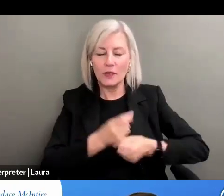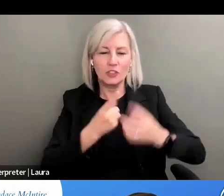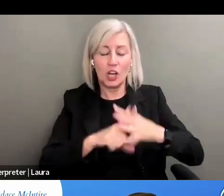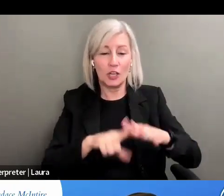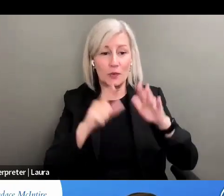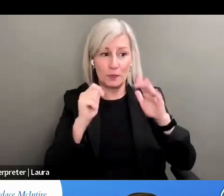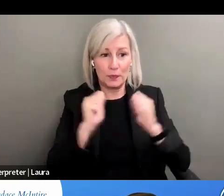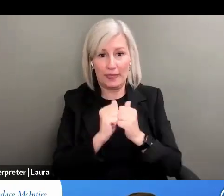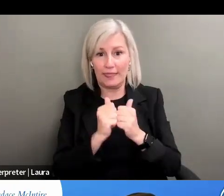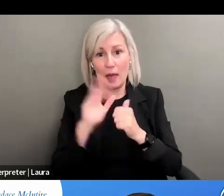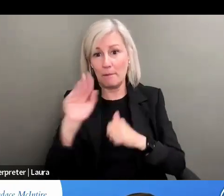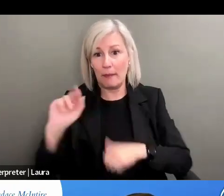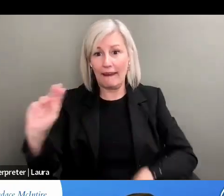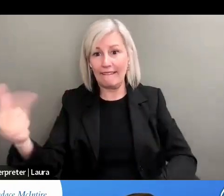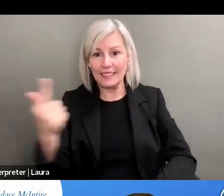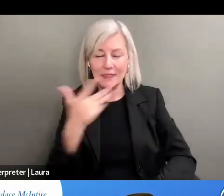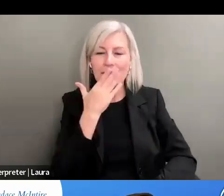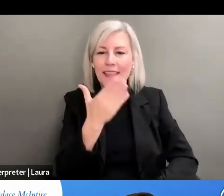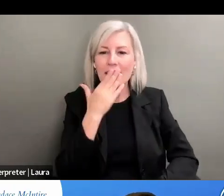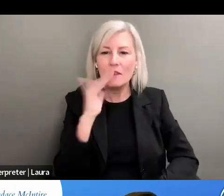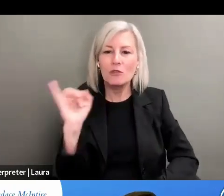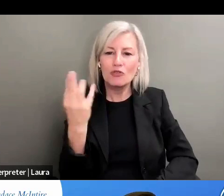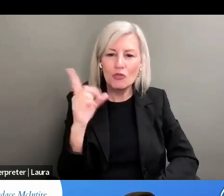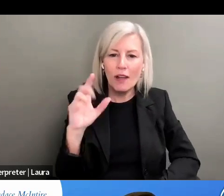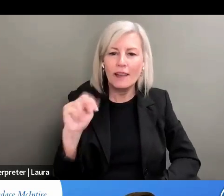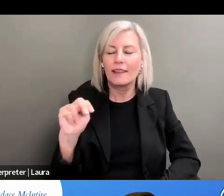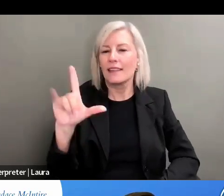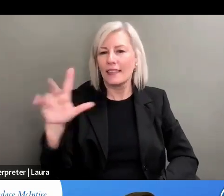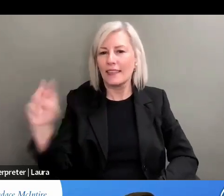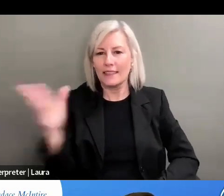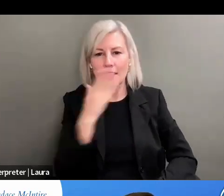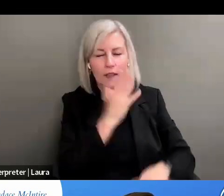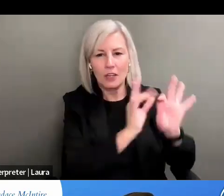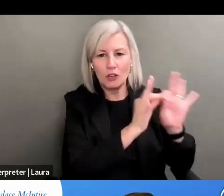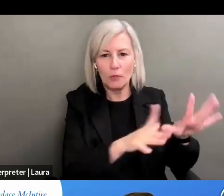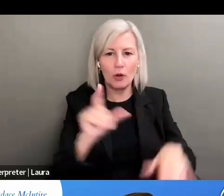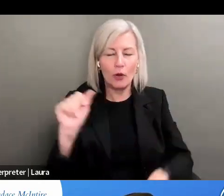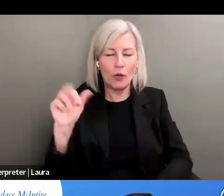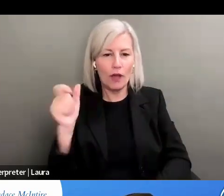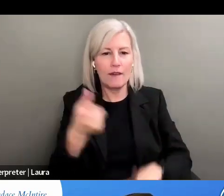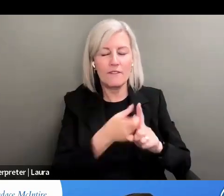So it was awesome. Thank you, Jordan. Thank you, Lynn. Thank you to our interpreter, Laura from AI Media.